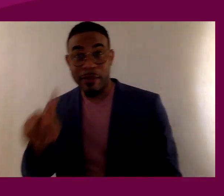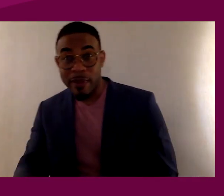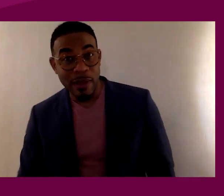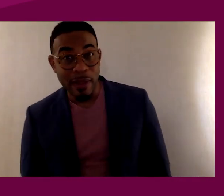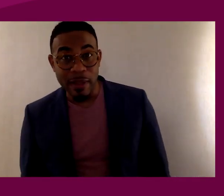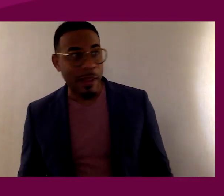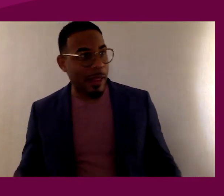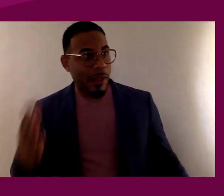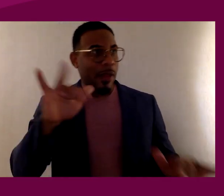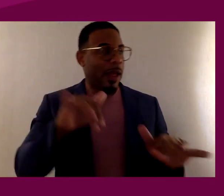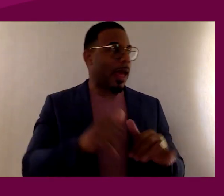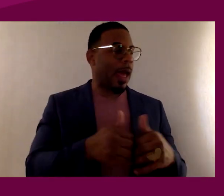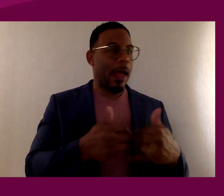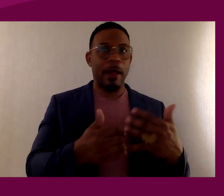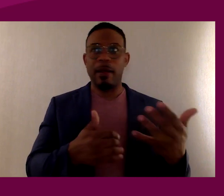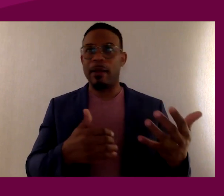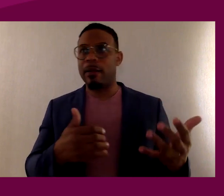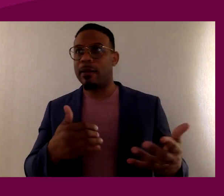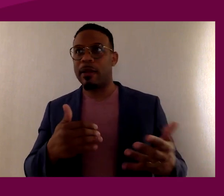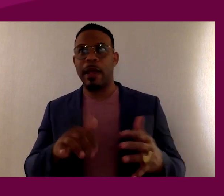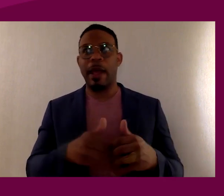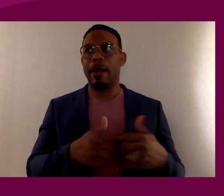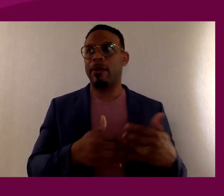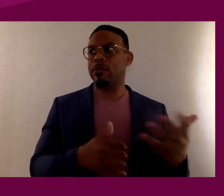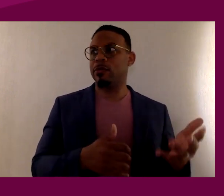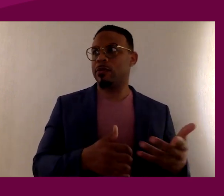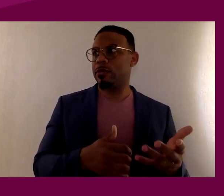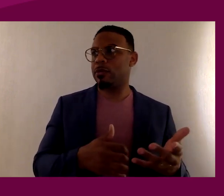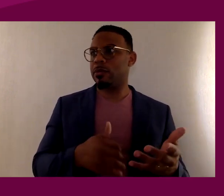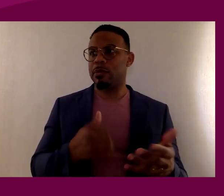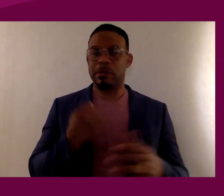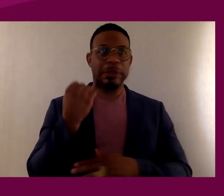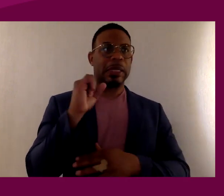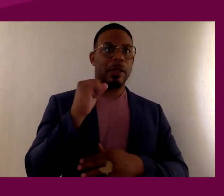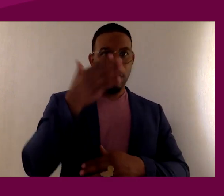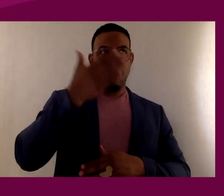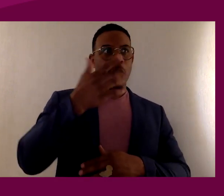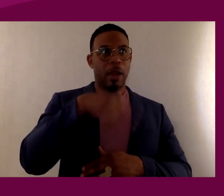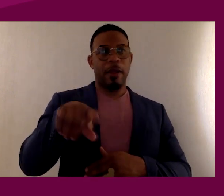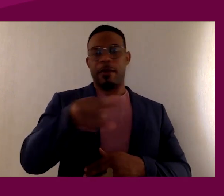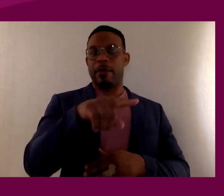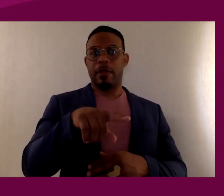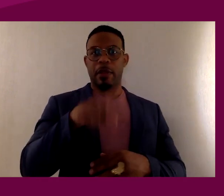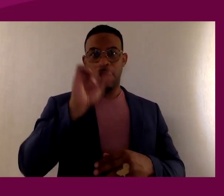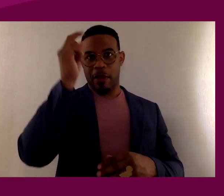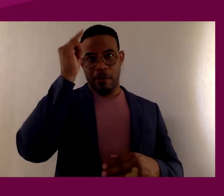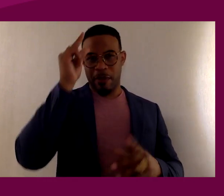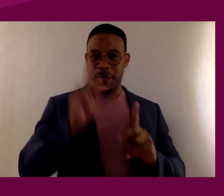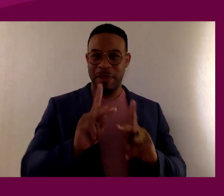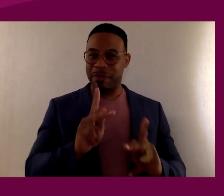They didn't know how to work with television. They did not know how to stand up in front